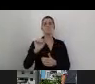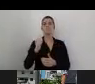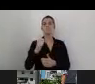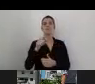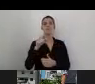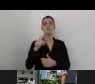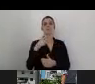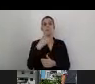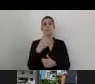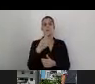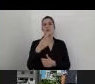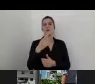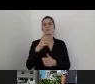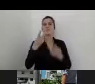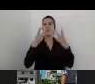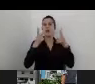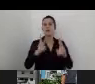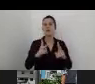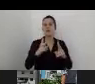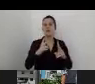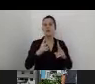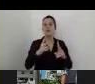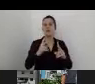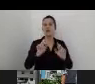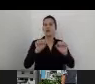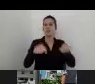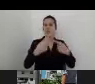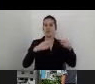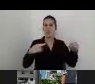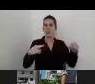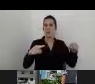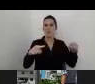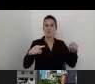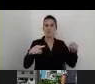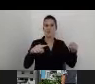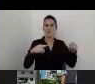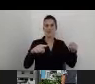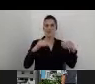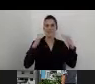I don't know personally another tool as the A-Check